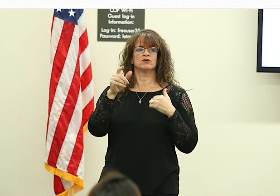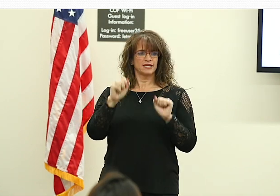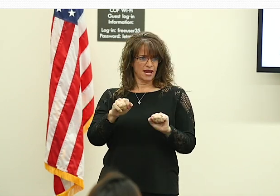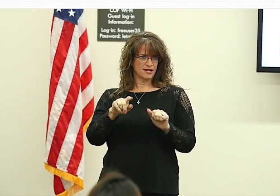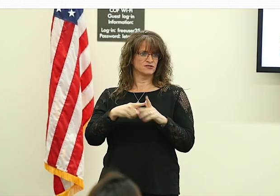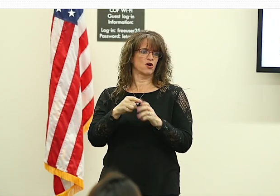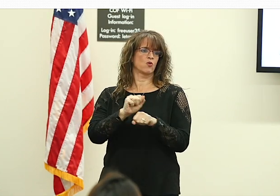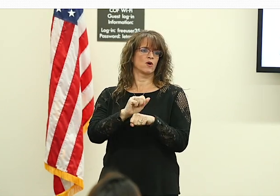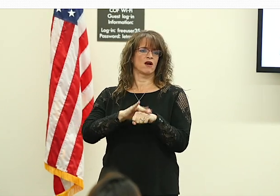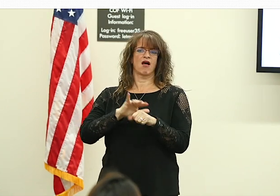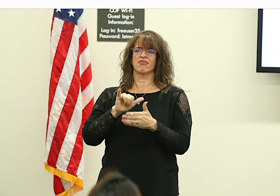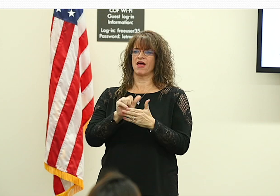and start working on those with them.